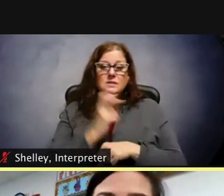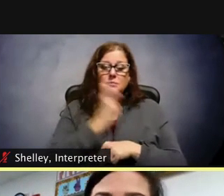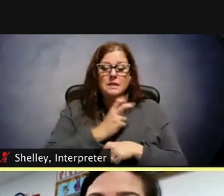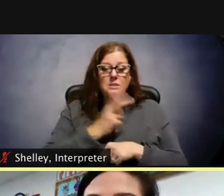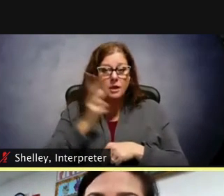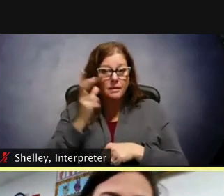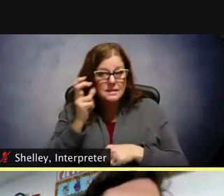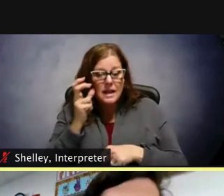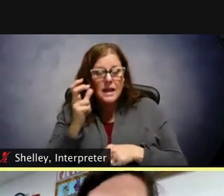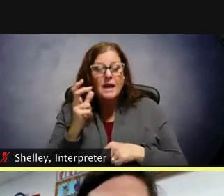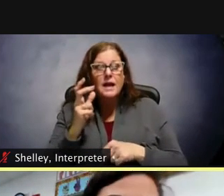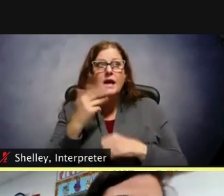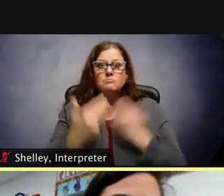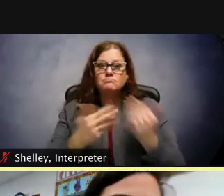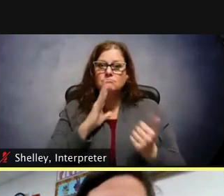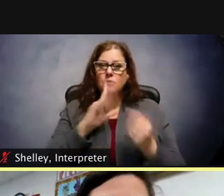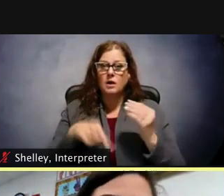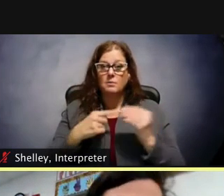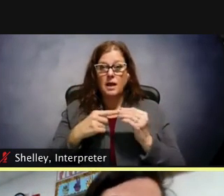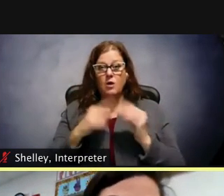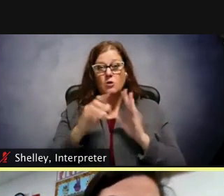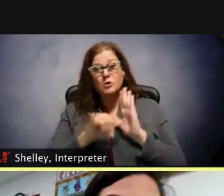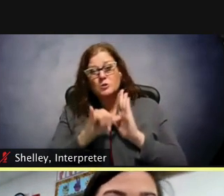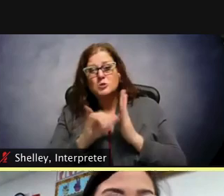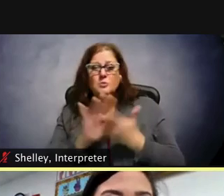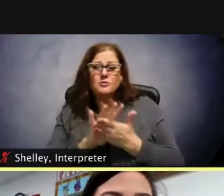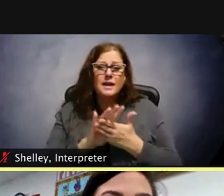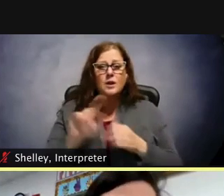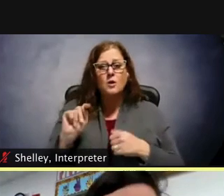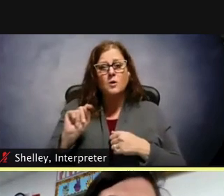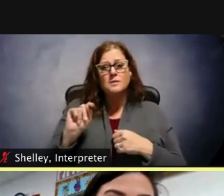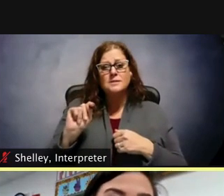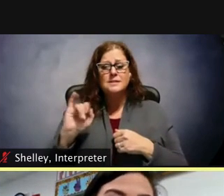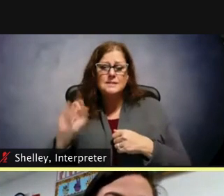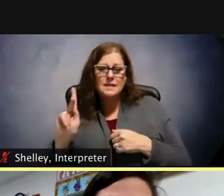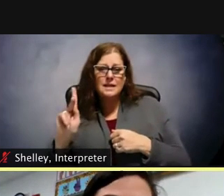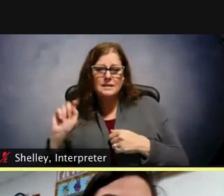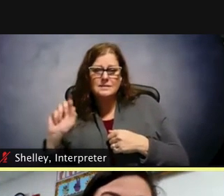and getting to talk about YouTube videos and Tik Tok and growing and having that incidental